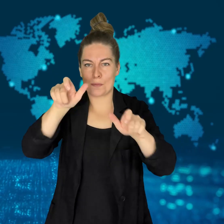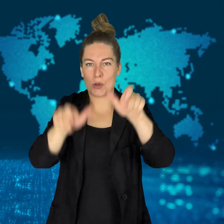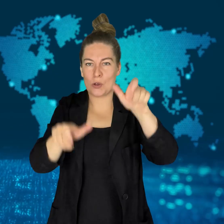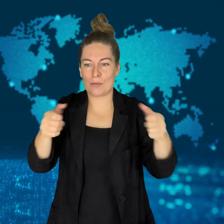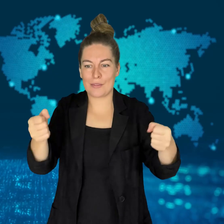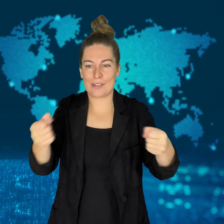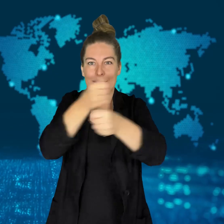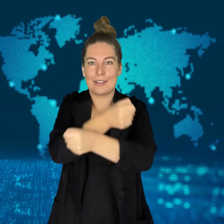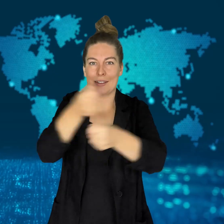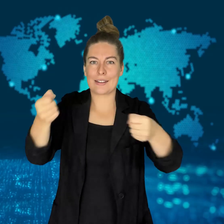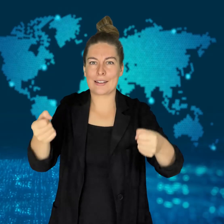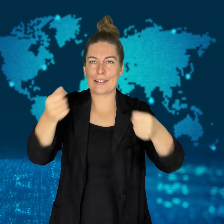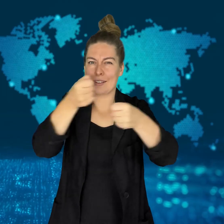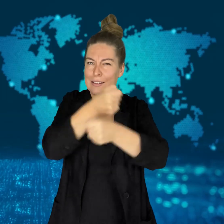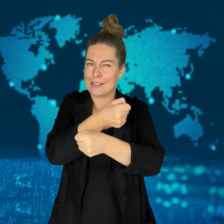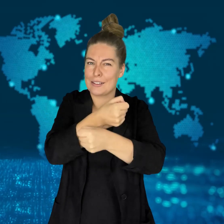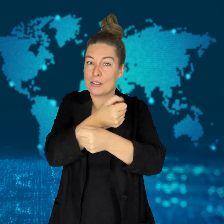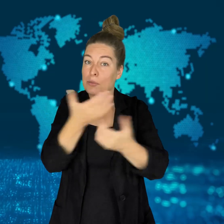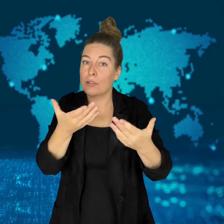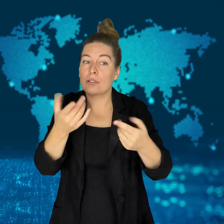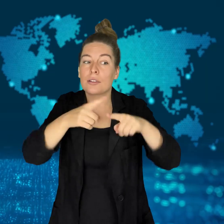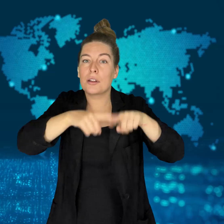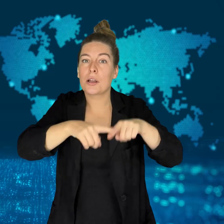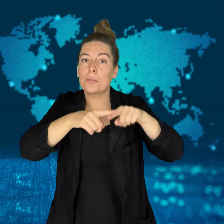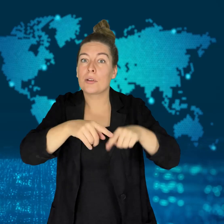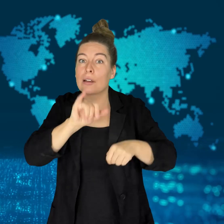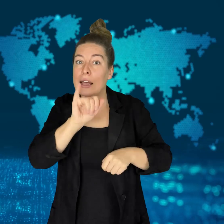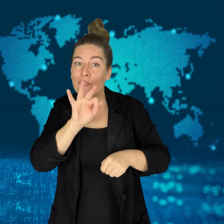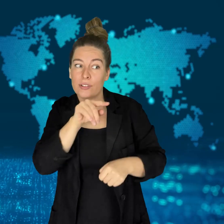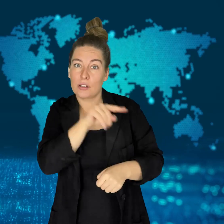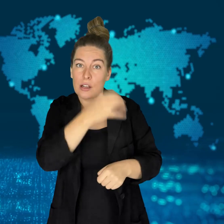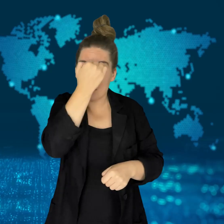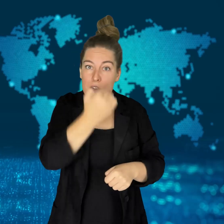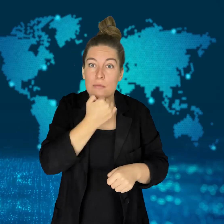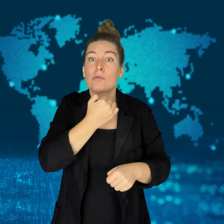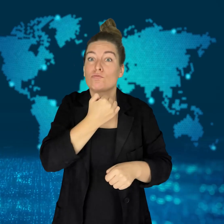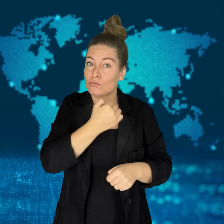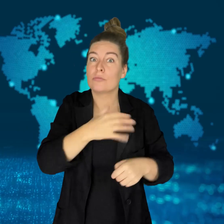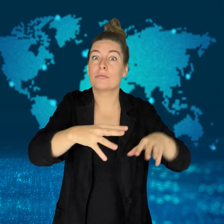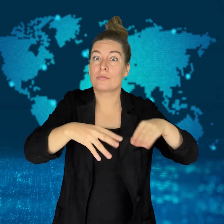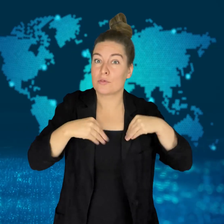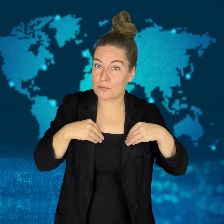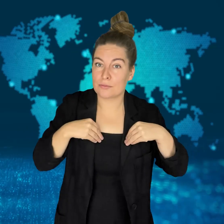Israel said it would grant an additional day of ceasefire for